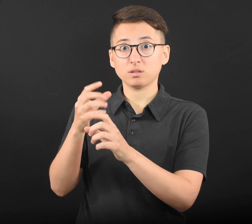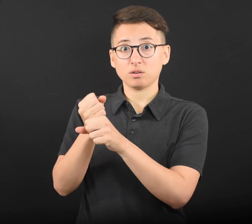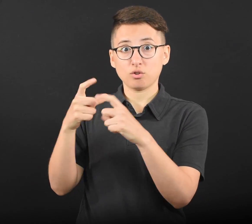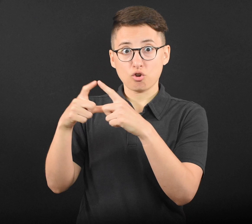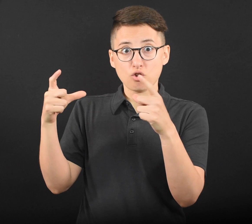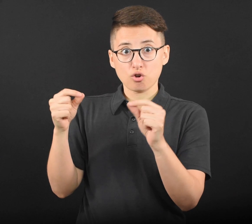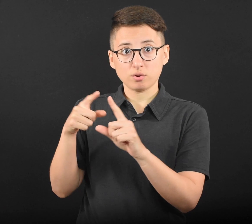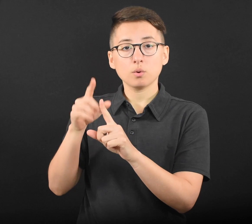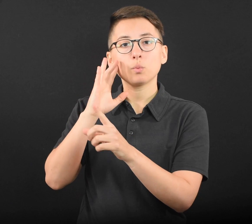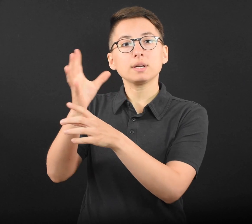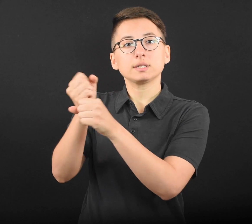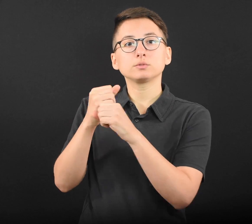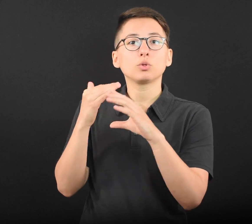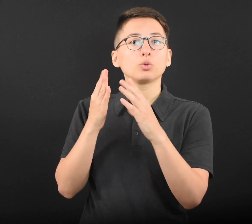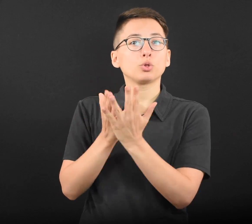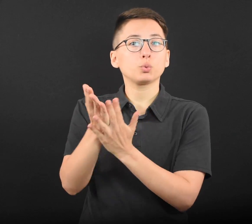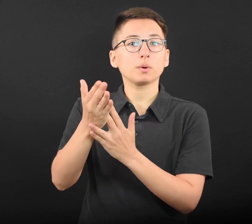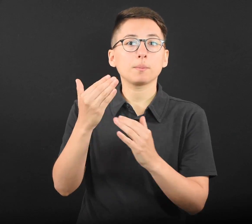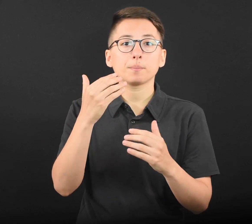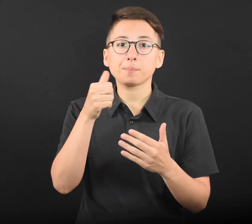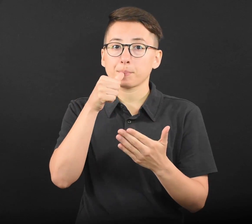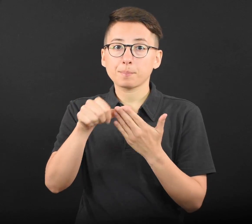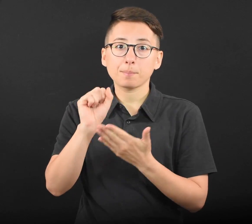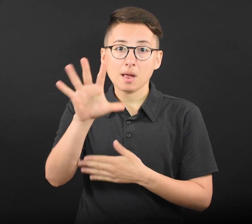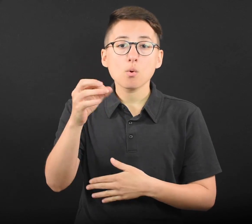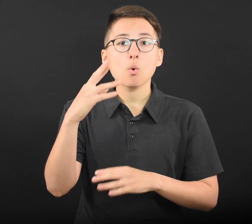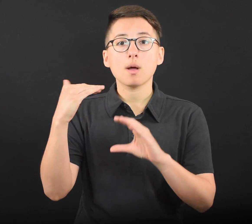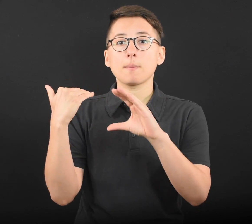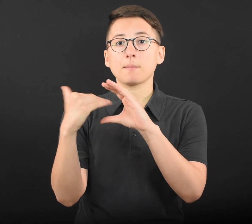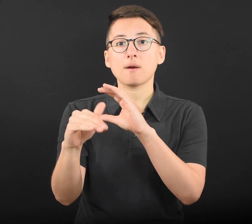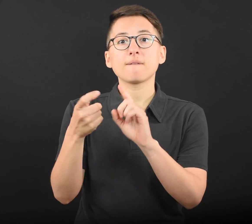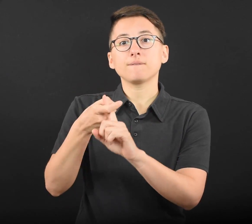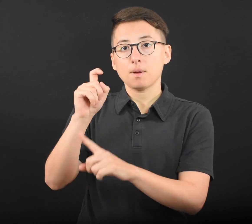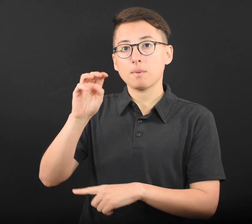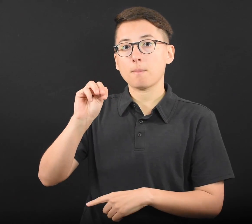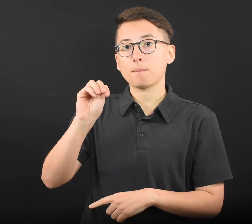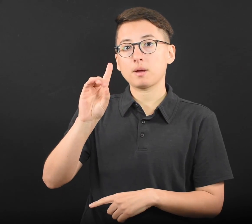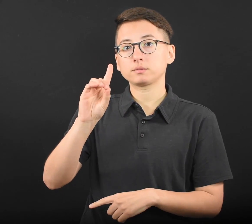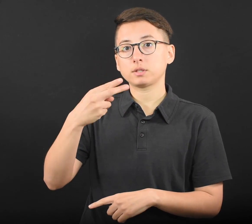email from the Minnesota Department of Health or a State of Minnesota Vendor.